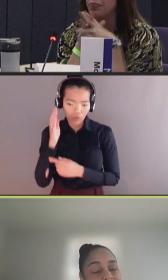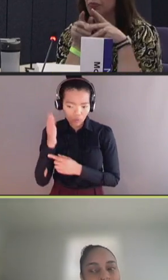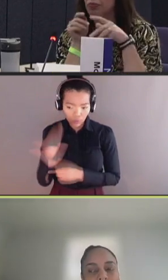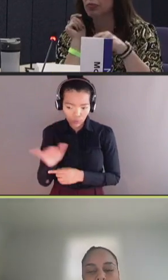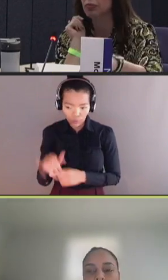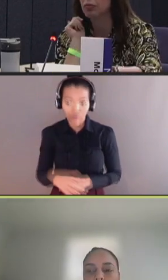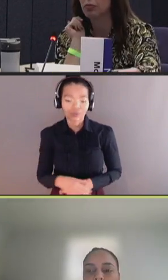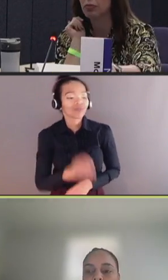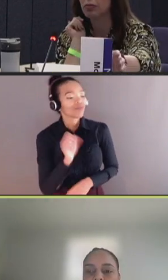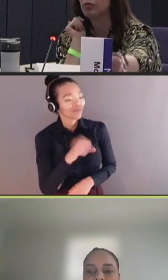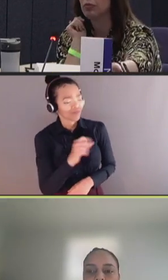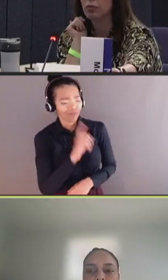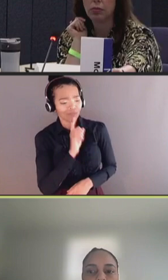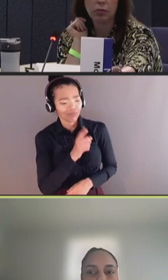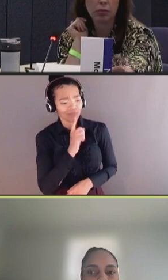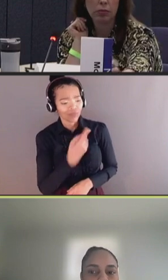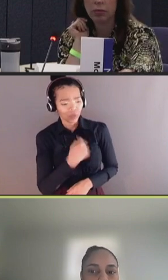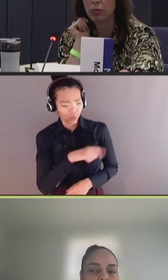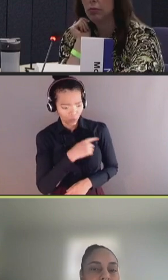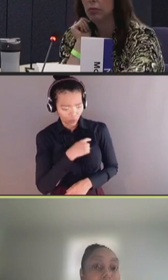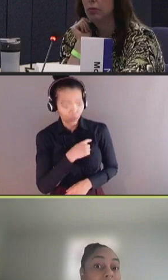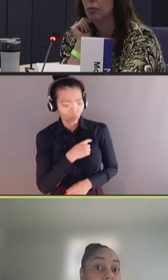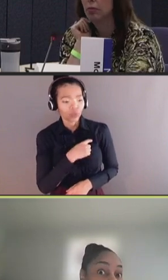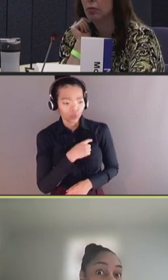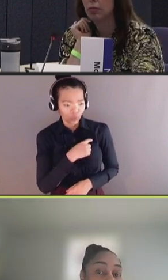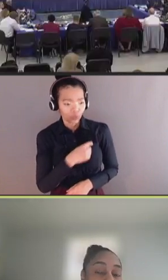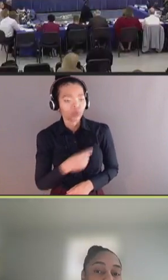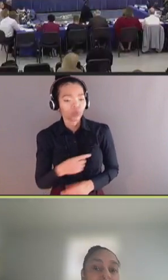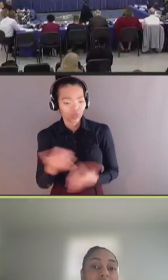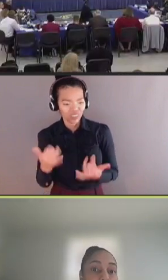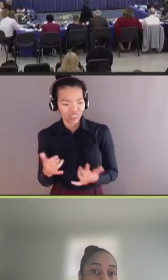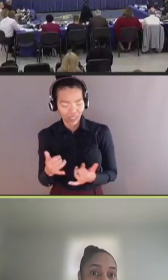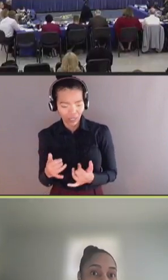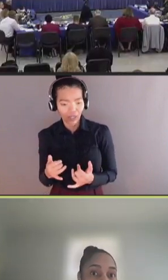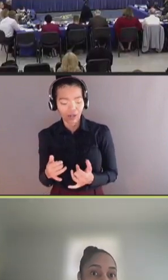May Malik: Yes, absolutely. We're actually pulling something together now for state and